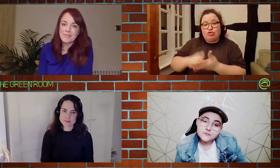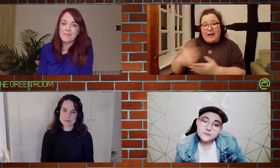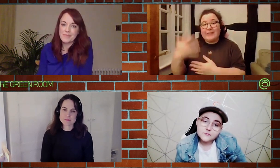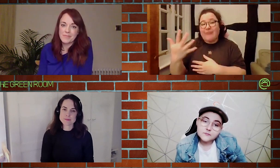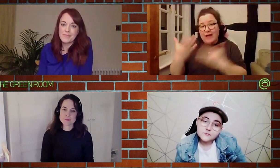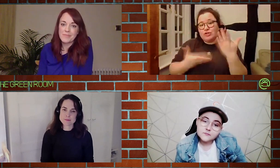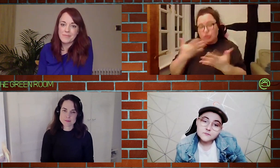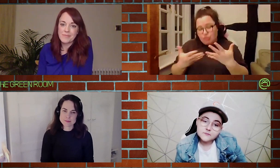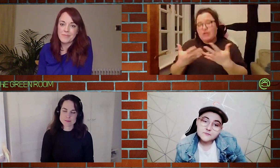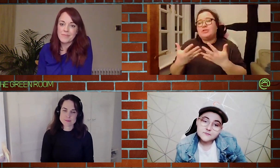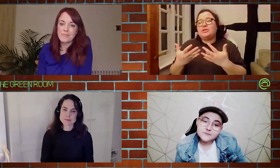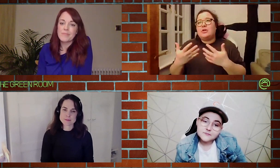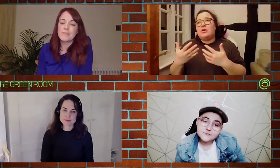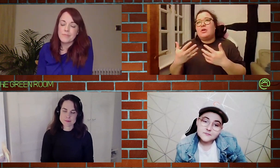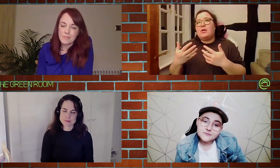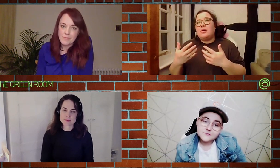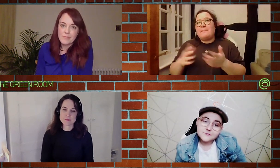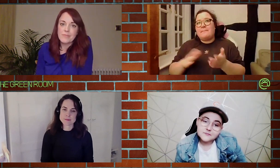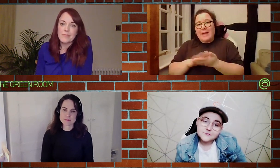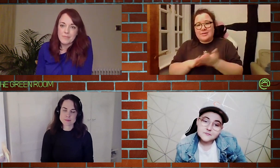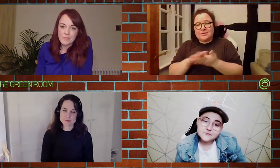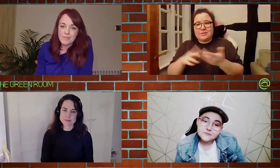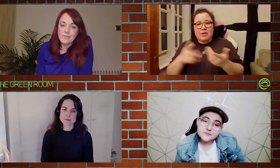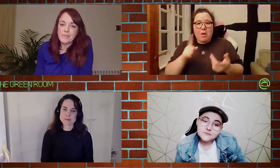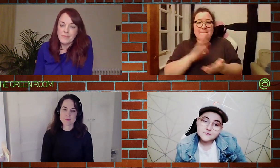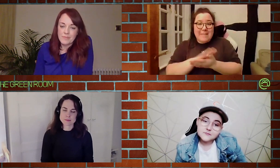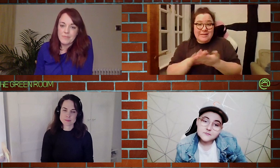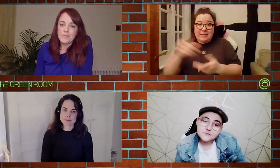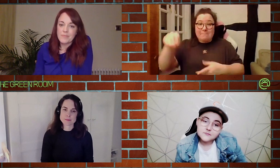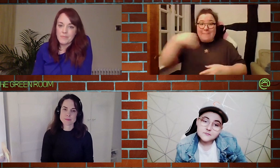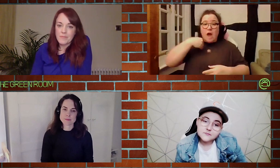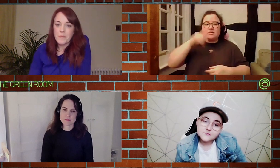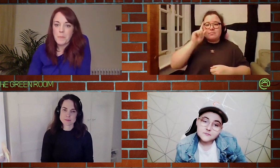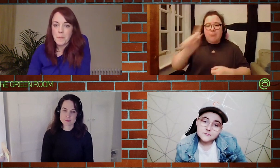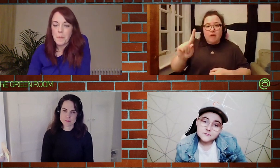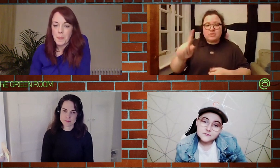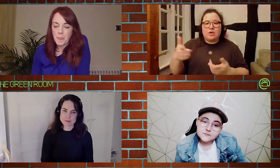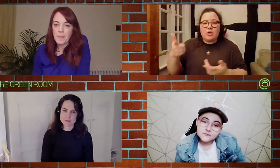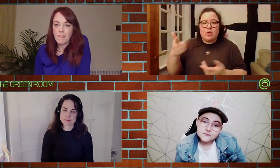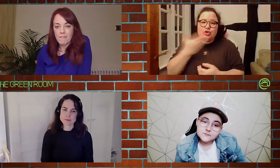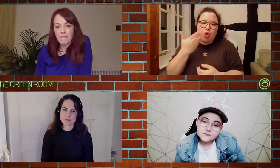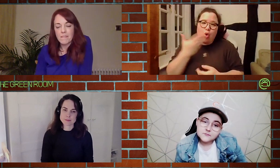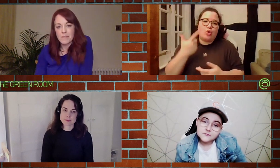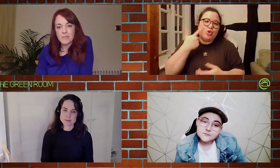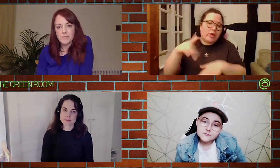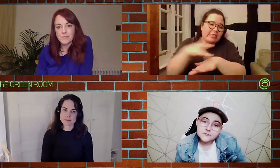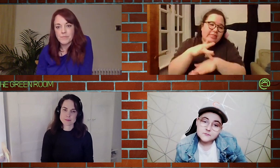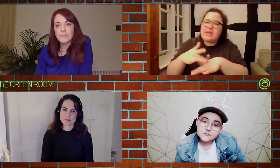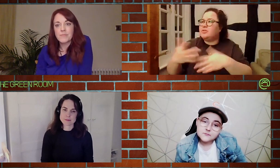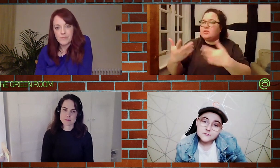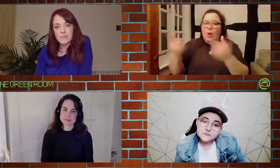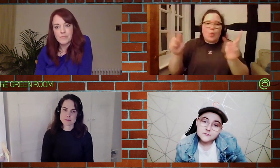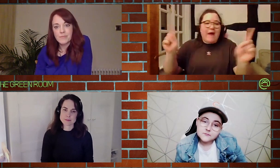six writers to write five stories. So it was paid but it means that